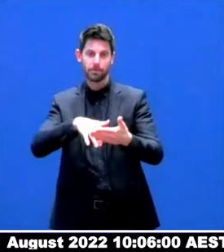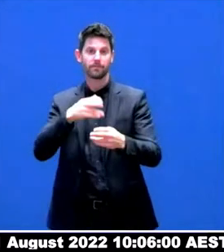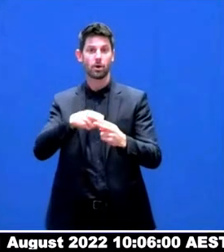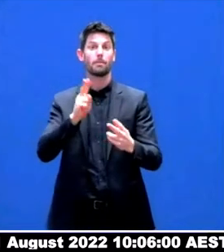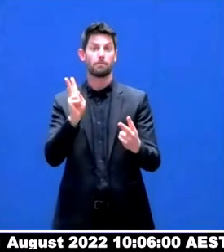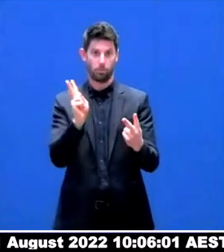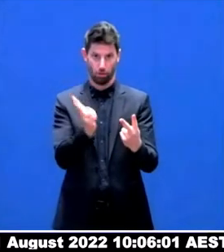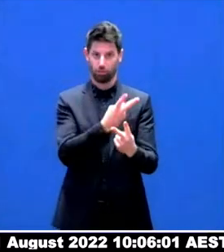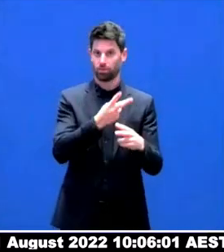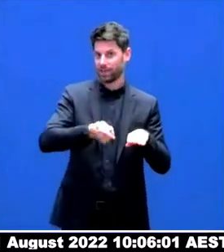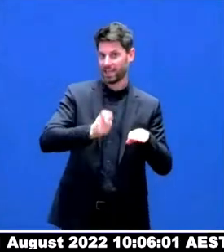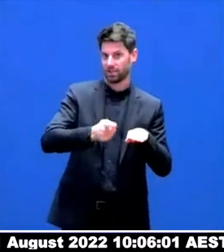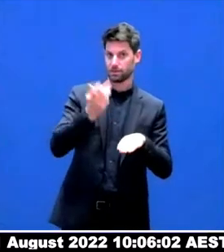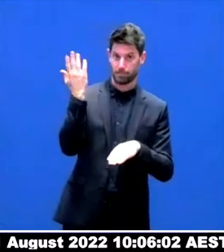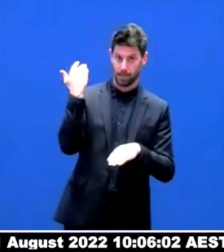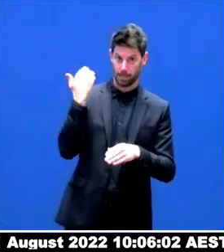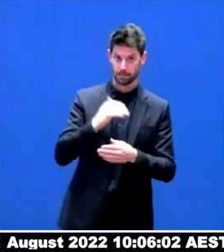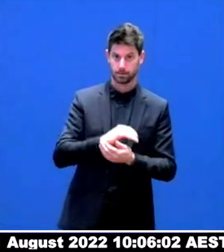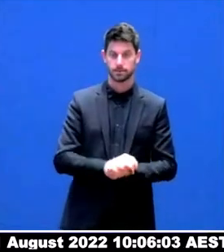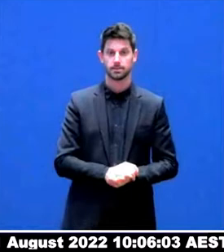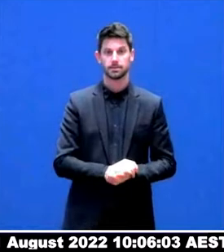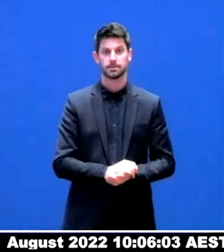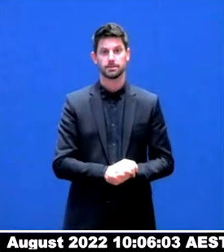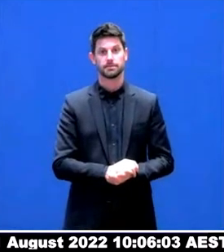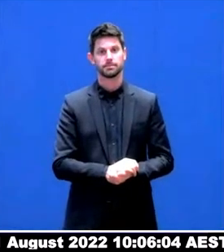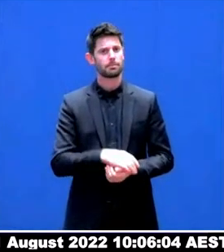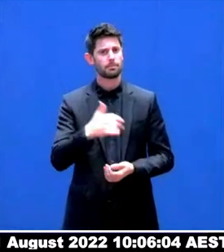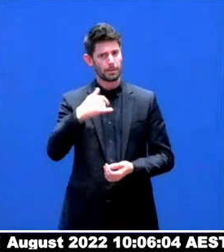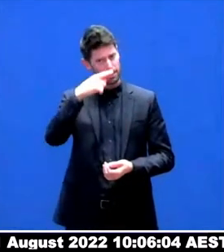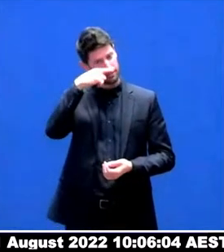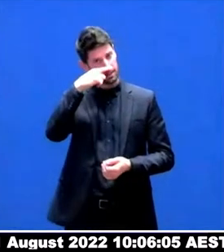I did. Just for the benefit of people who might be seeing you or hearing you for